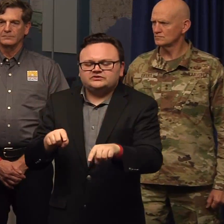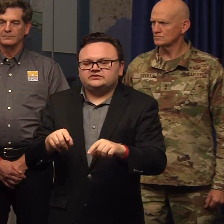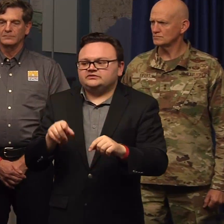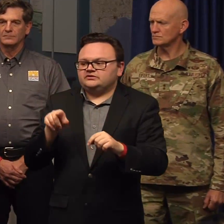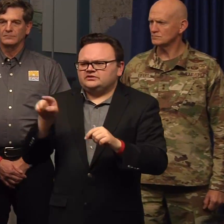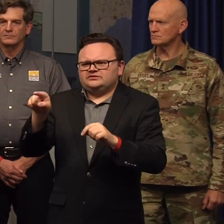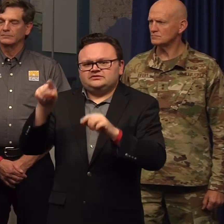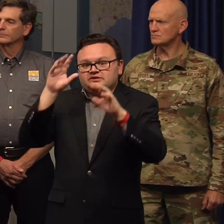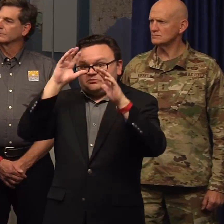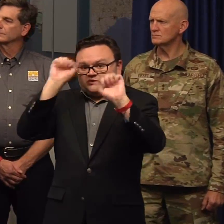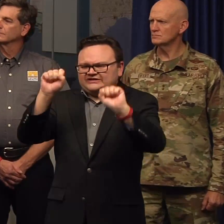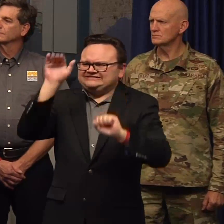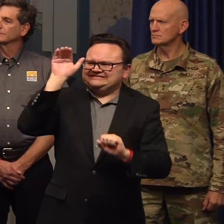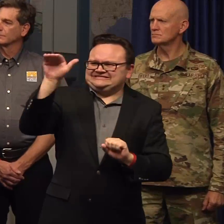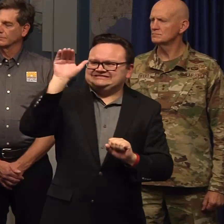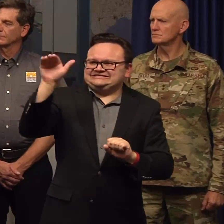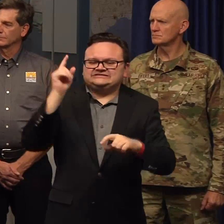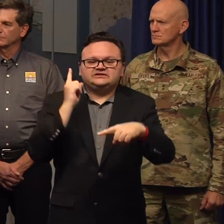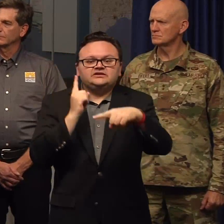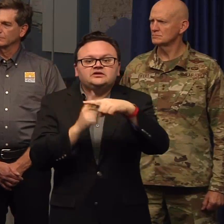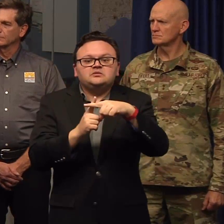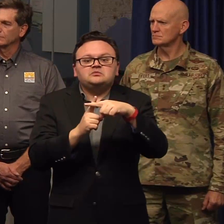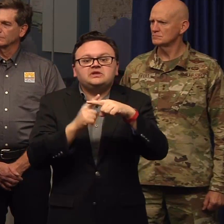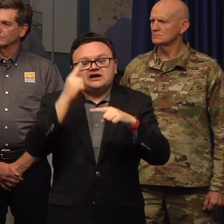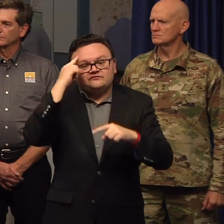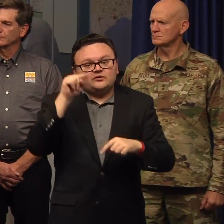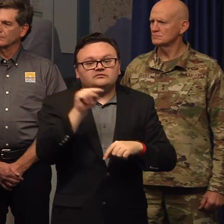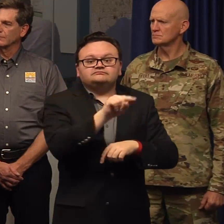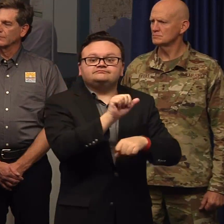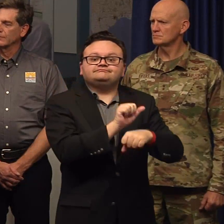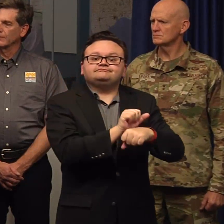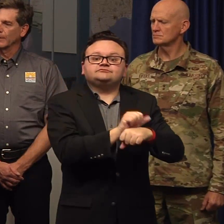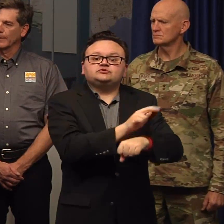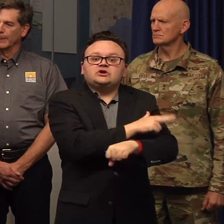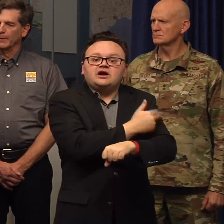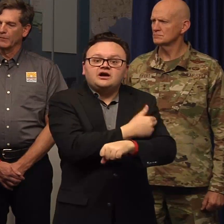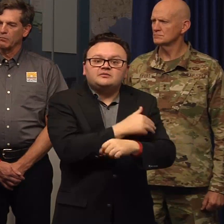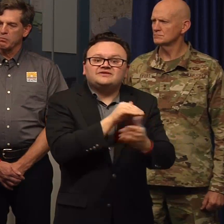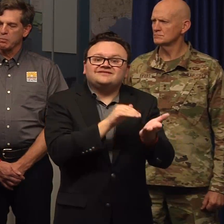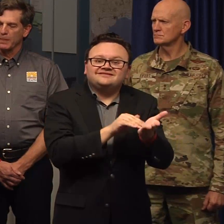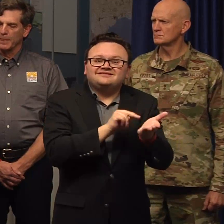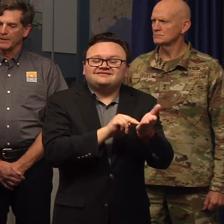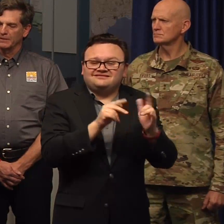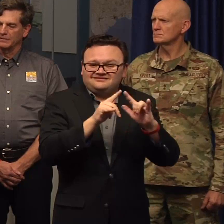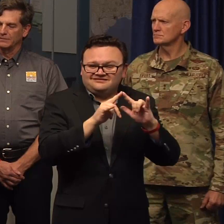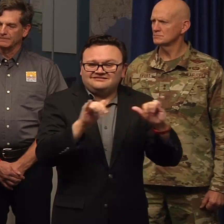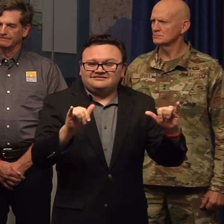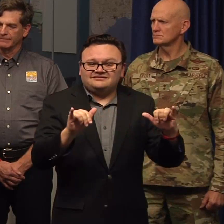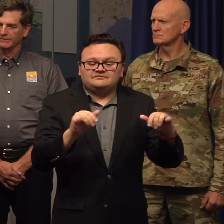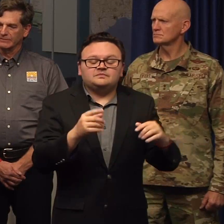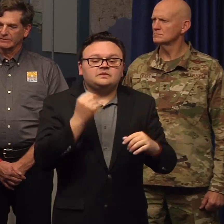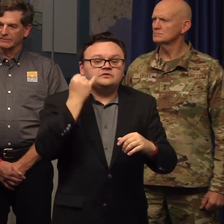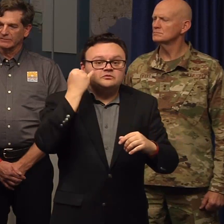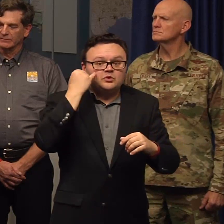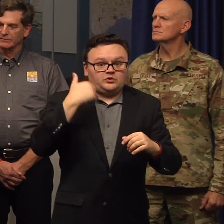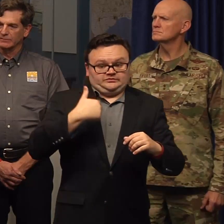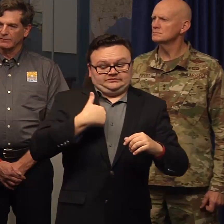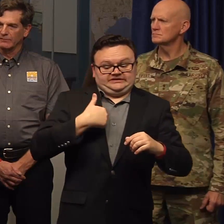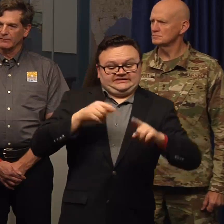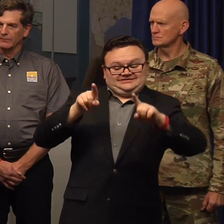COULD BE SENT TO QWEST AND LABCORPS SO A HUGE SUPPLY OF SLOBS WILL HELP US RAMP UP THE AMOUNT OF PEOPLE THAT CAN BE TESTED SO I TOLD JARED DO WHAT YOU CAN TO GET THE SWABS. CERTAINLY THE PRESIDENT, THAT